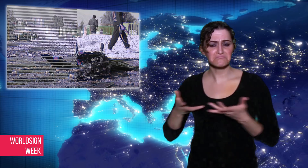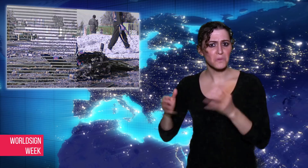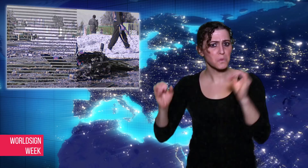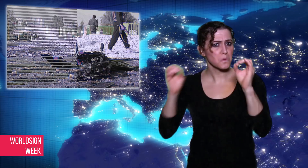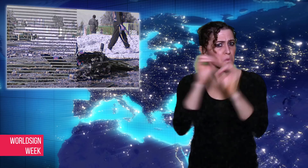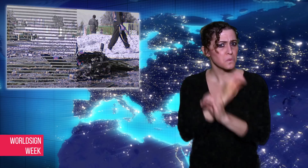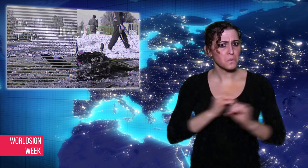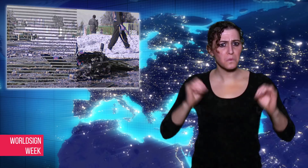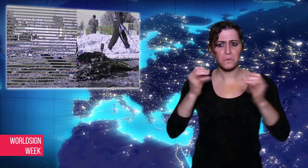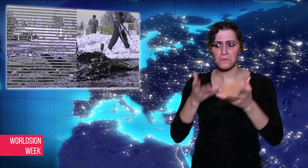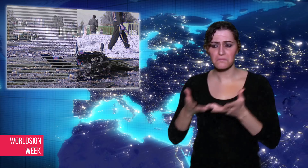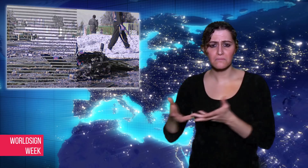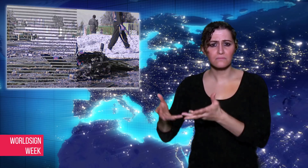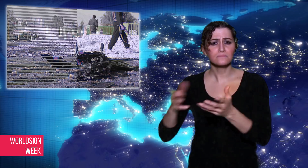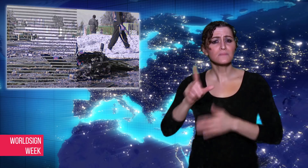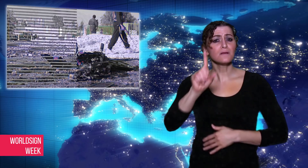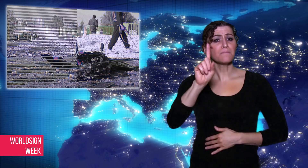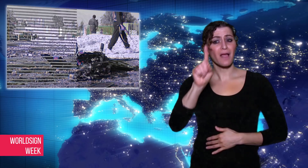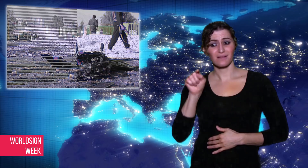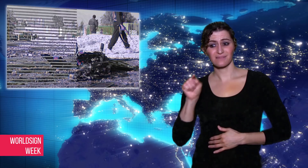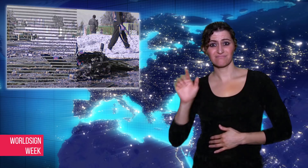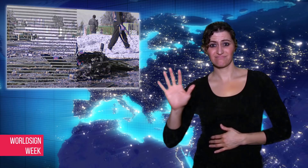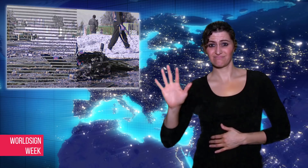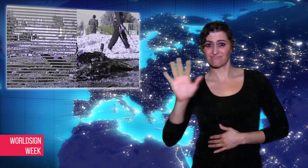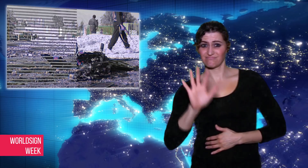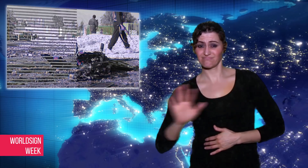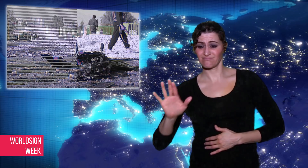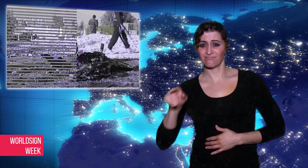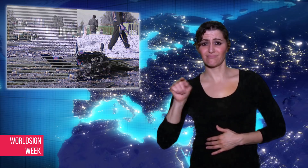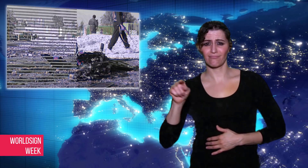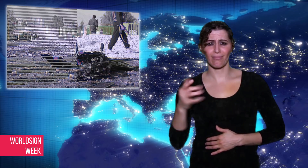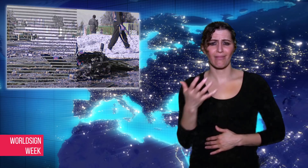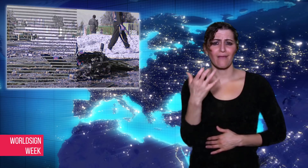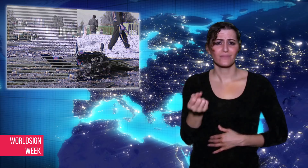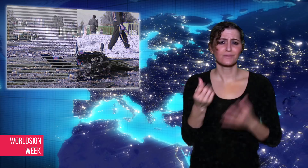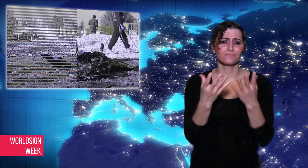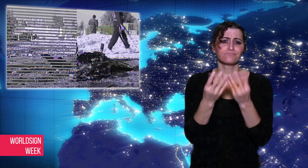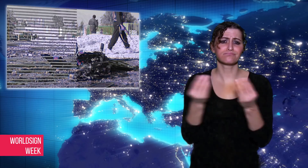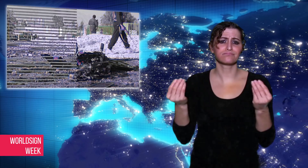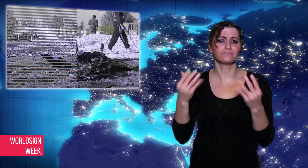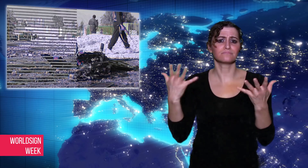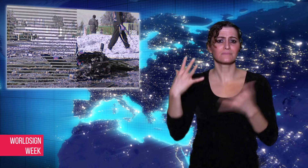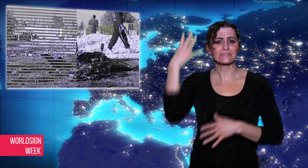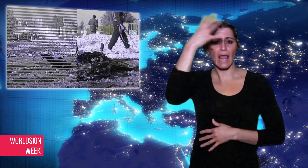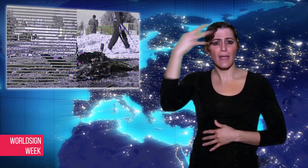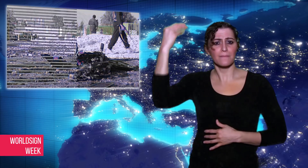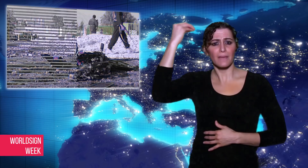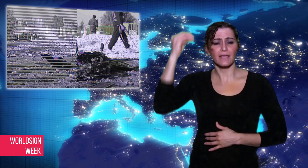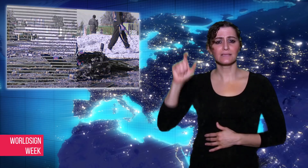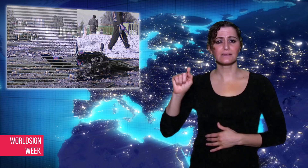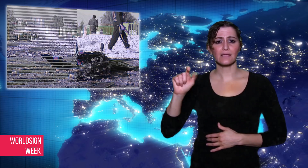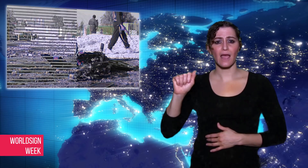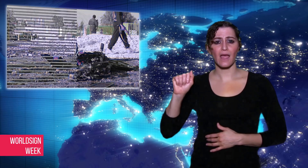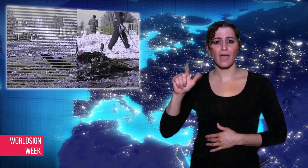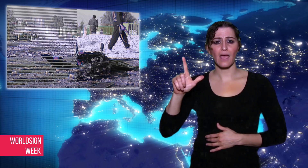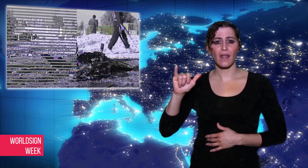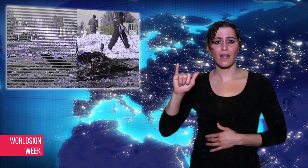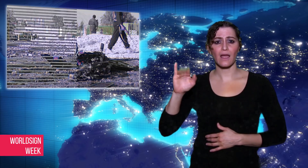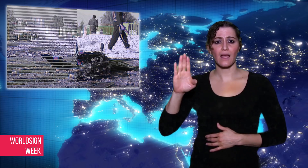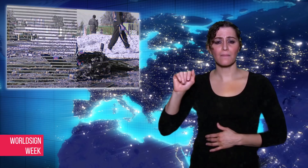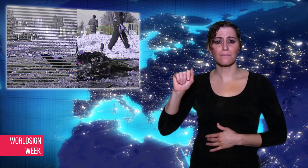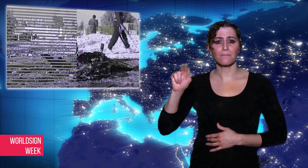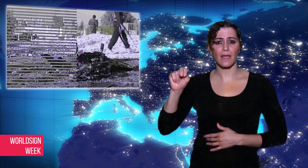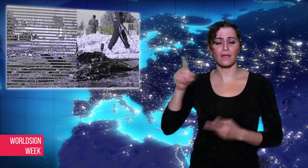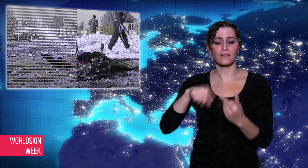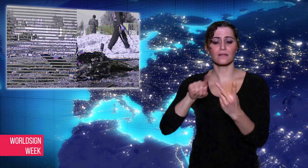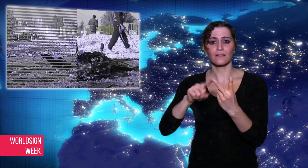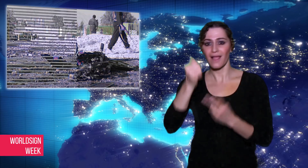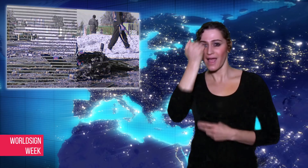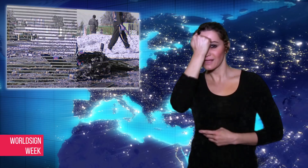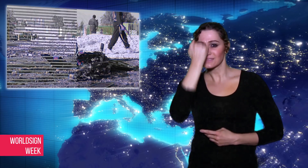region. The bombing followed two